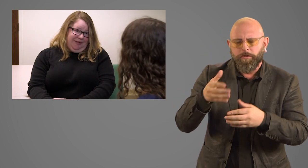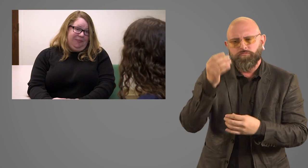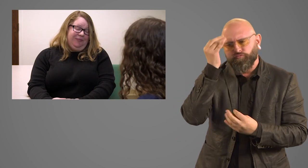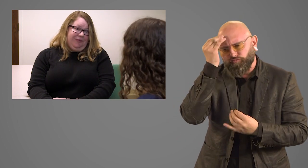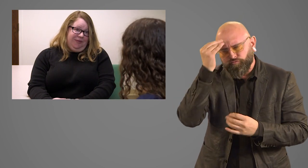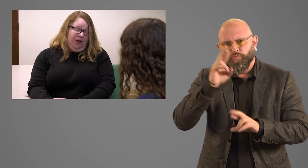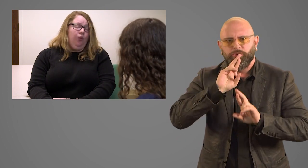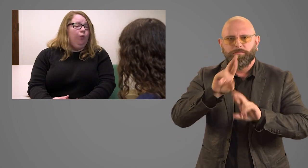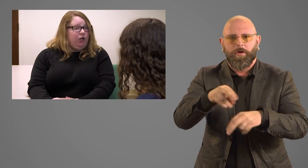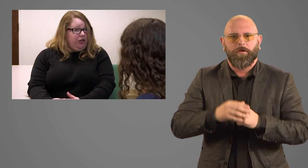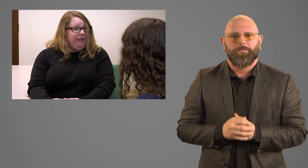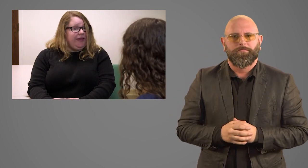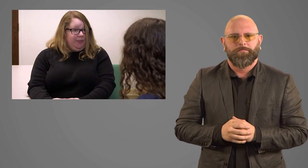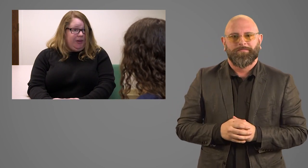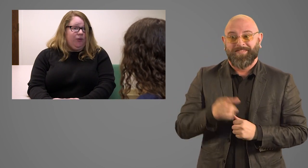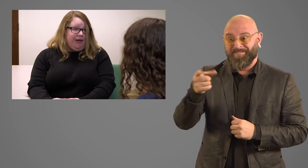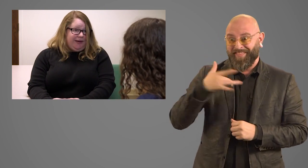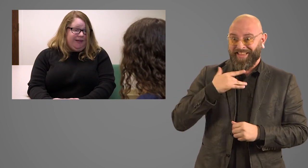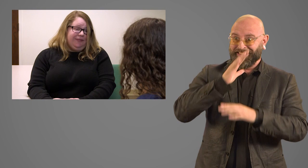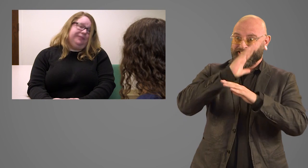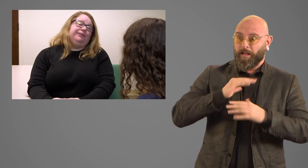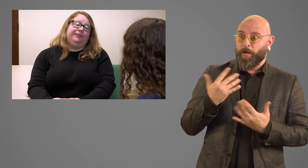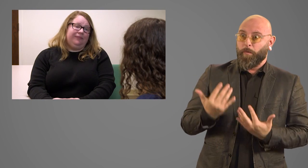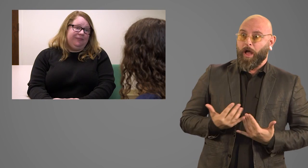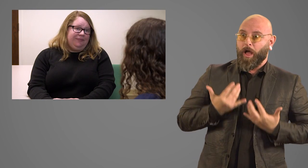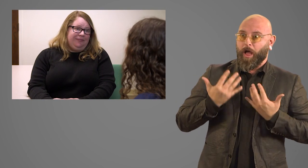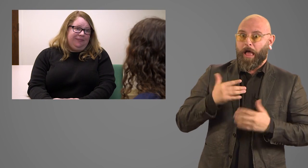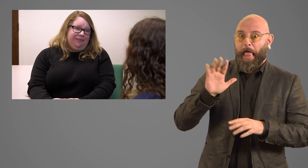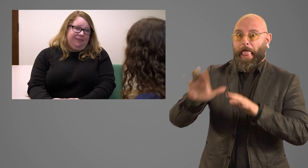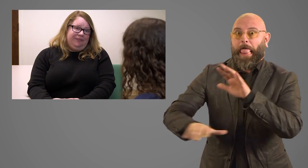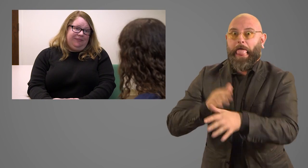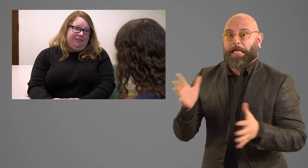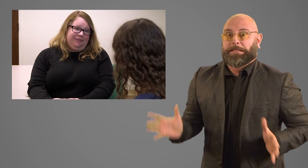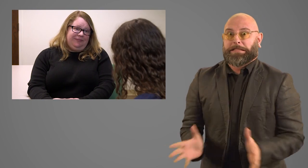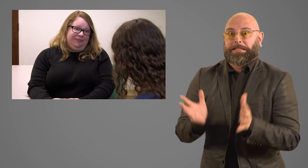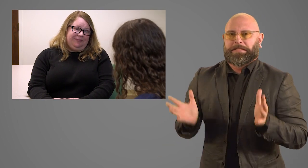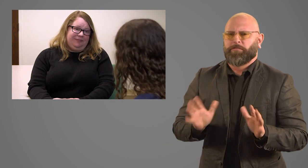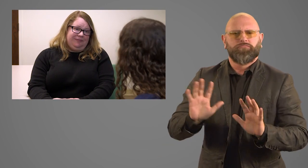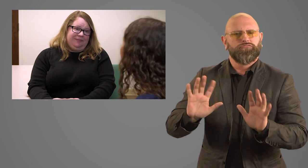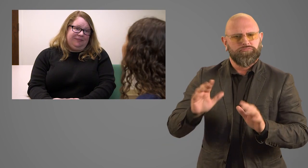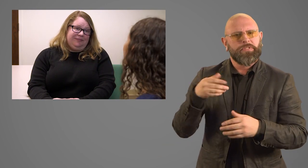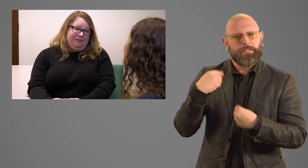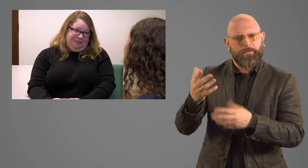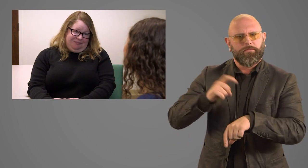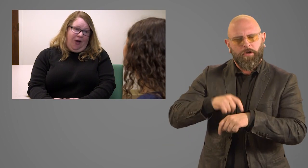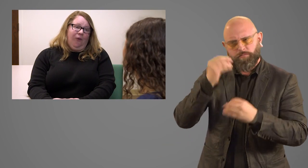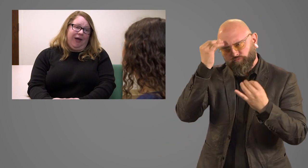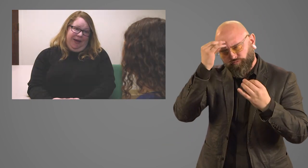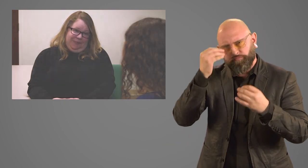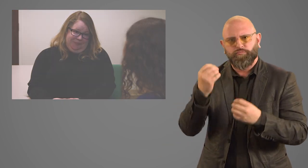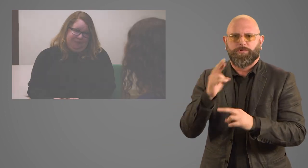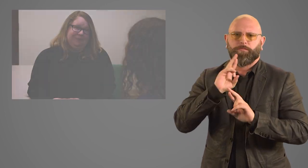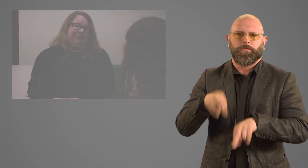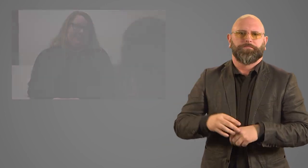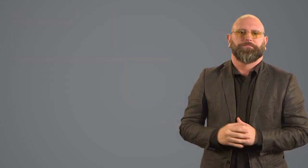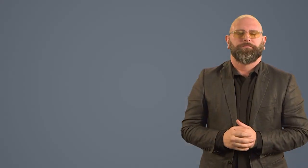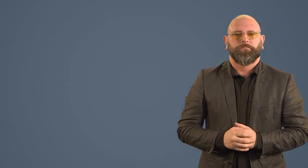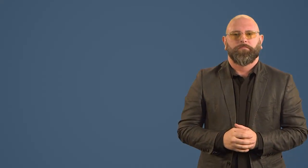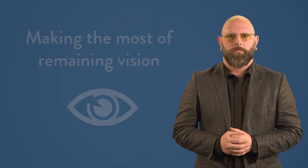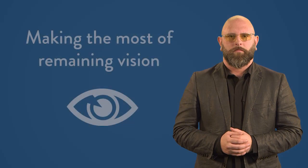Allow time for the person to respond. Don't rush to fill the silence!